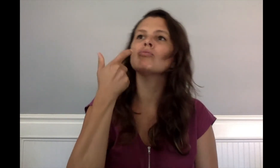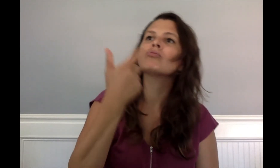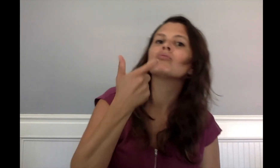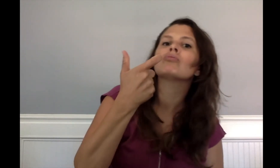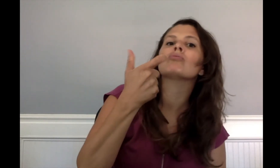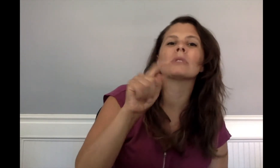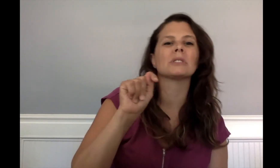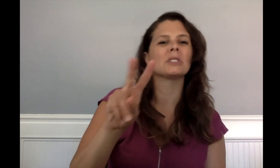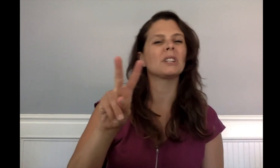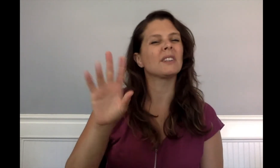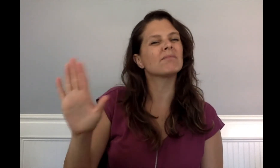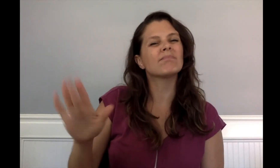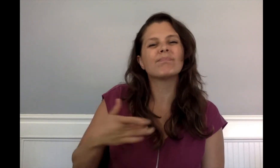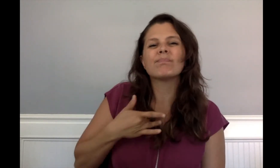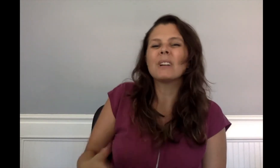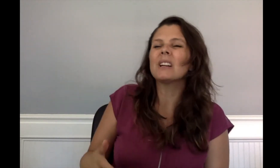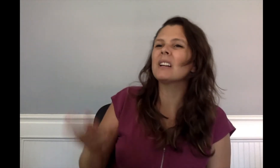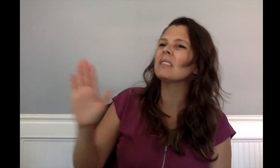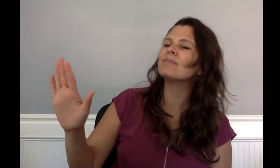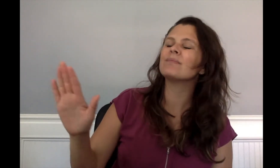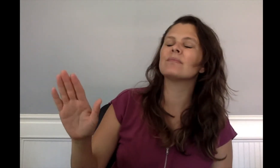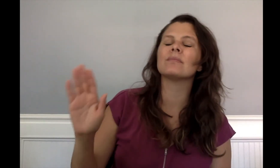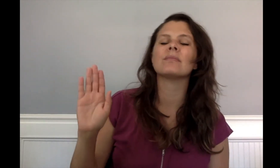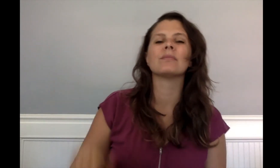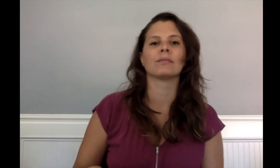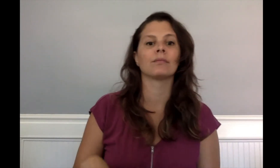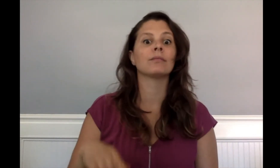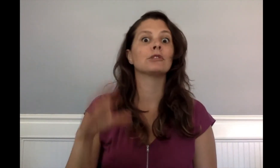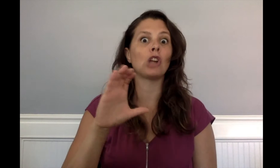"Grandpa and Grandma Tickler only want to watch television."